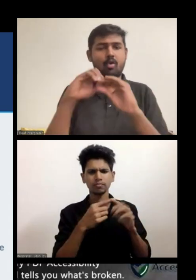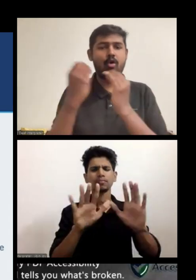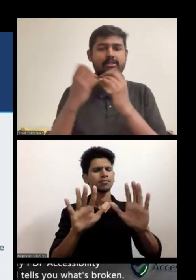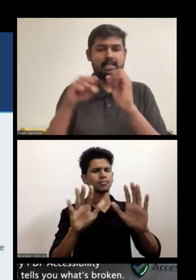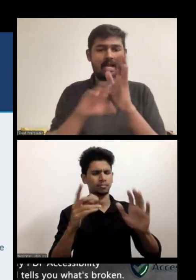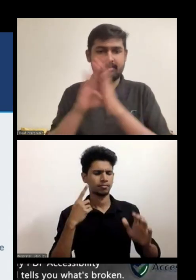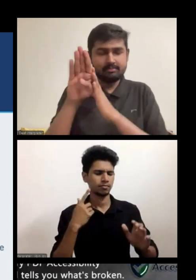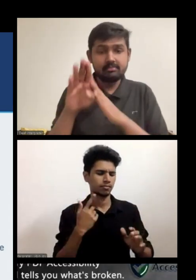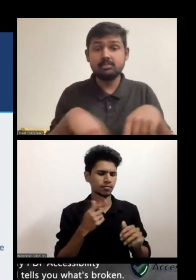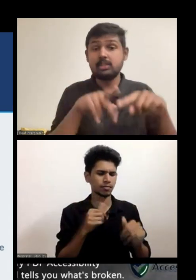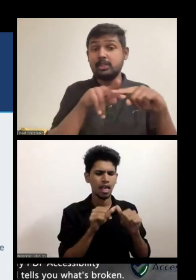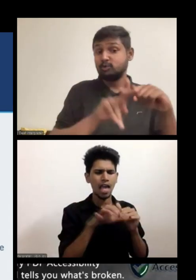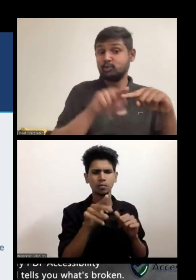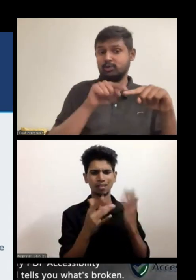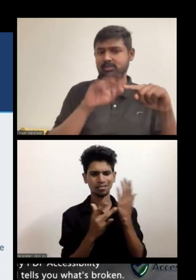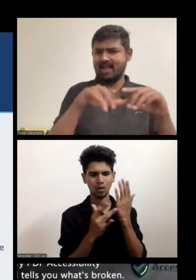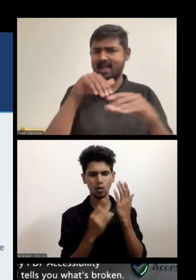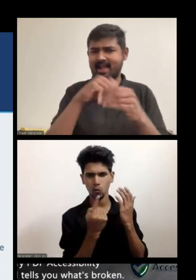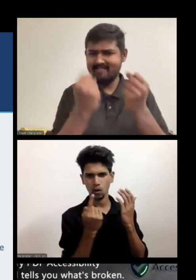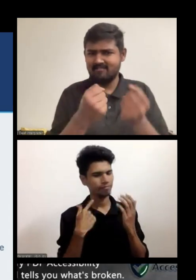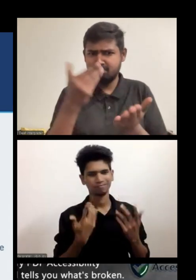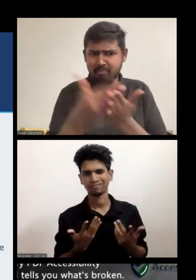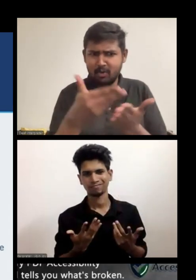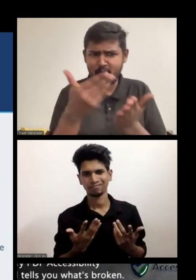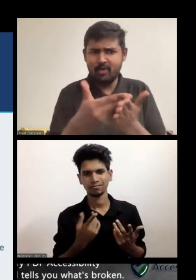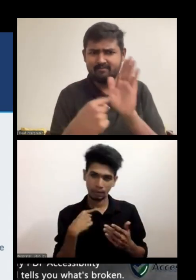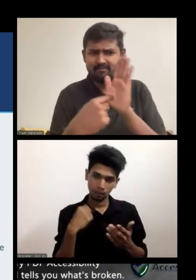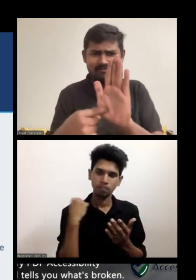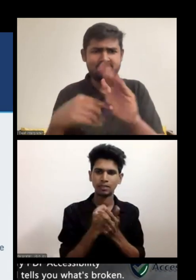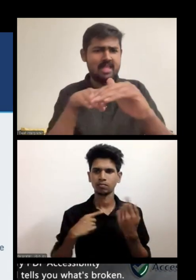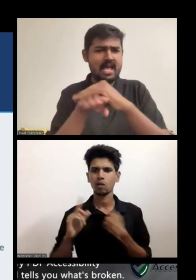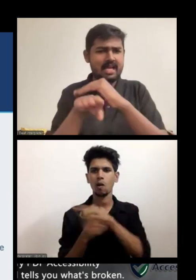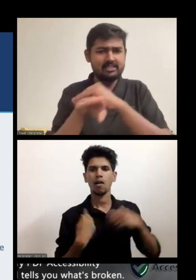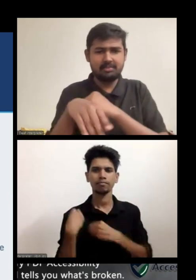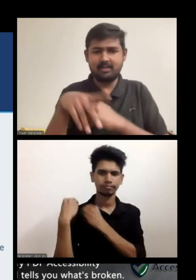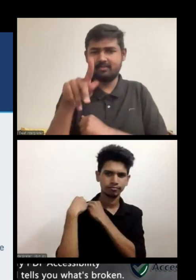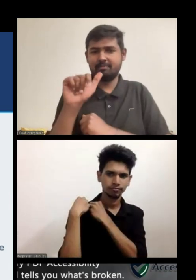You need to have accountability and like standards compliance should be achieved.